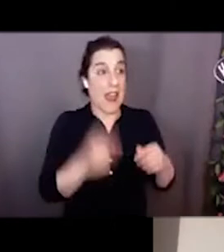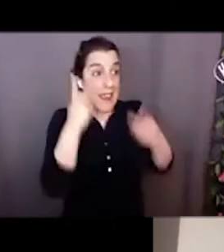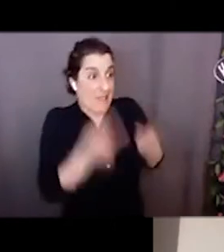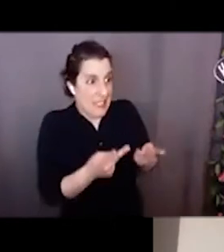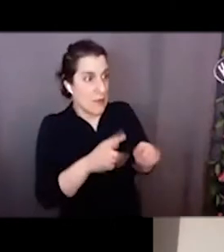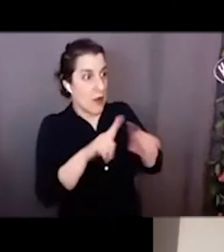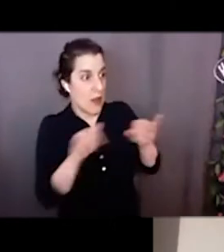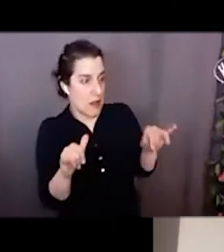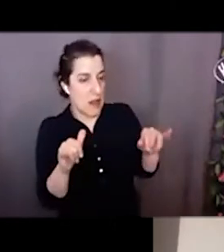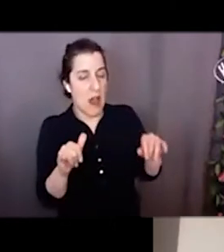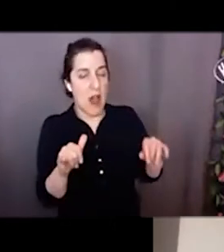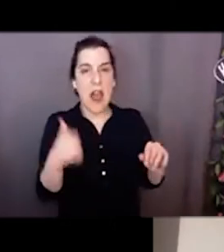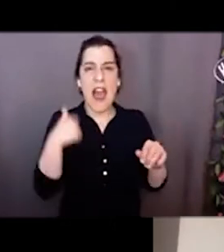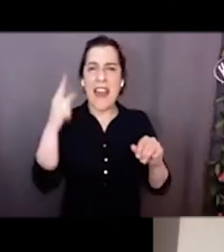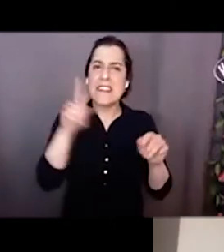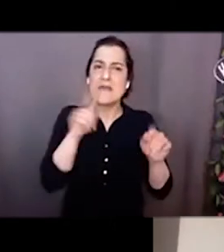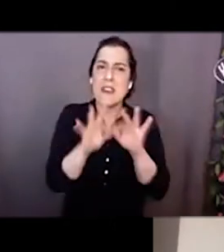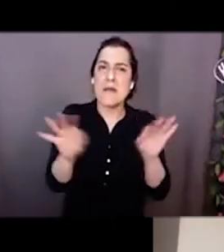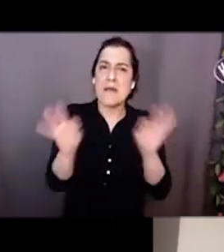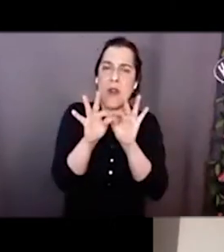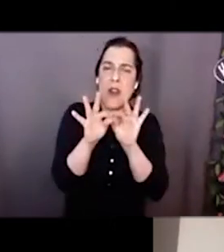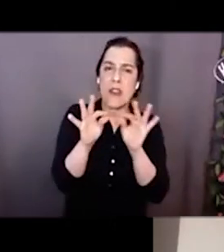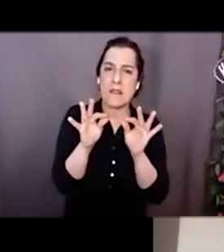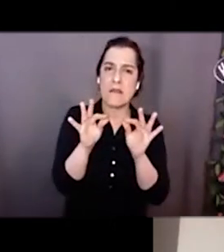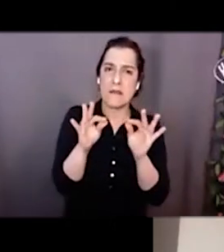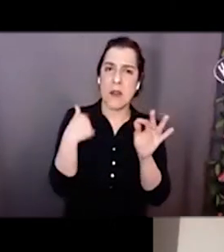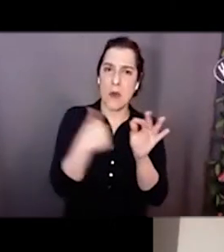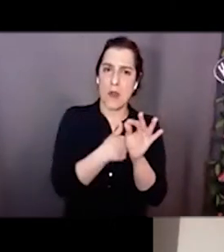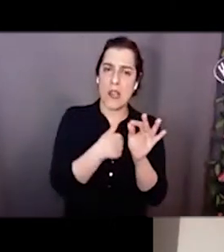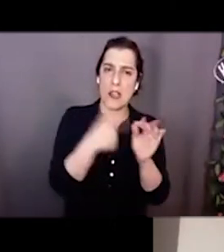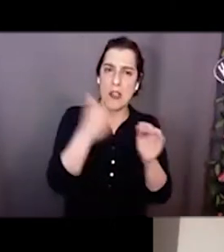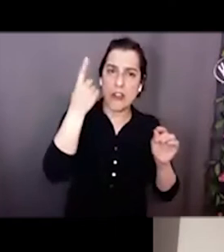I think it's really important to look at and understand the space of mourning,